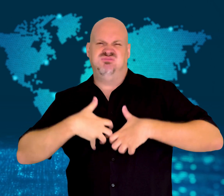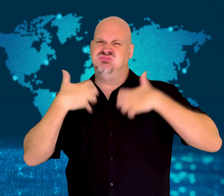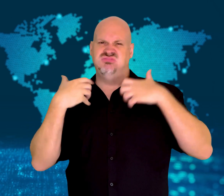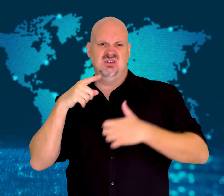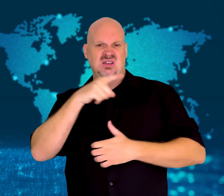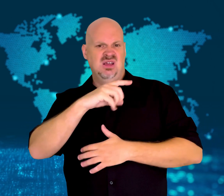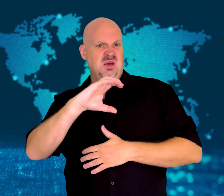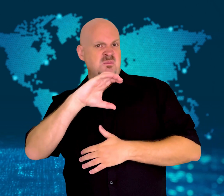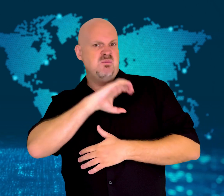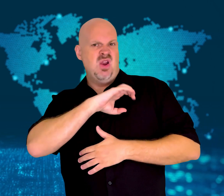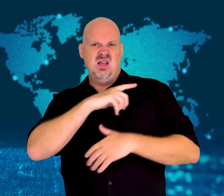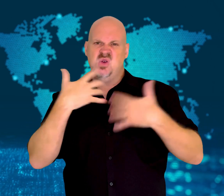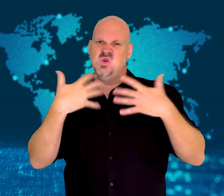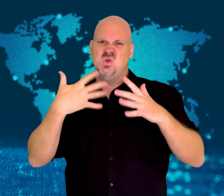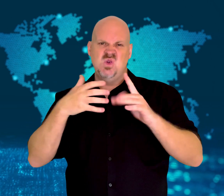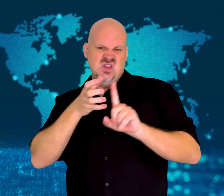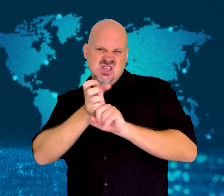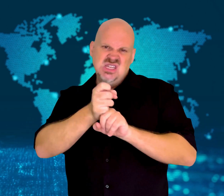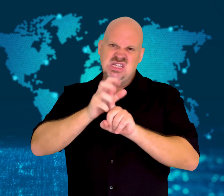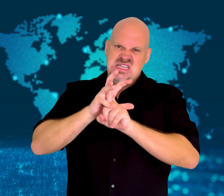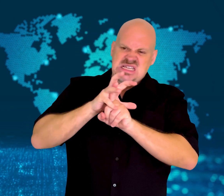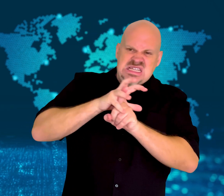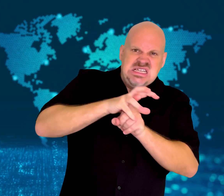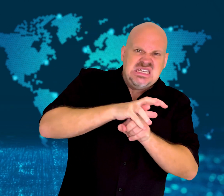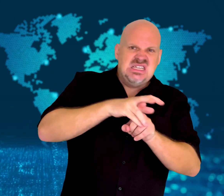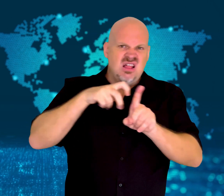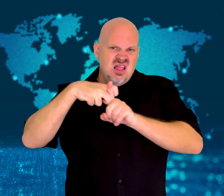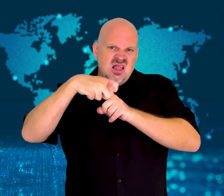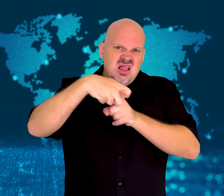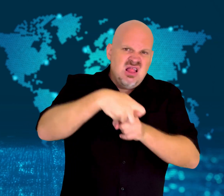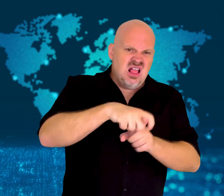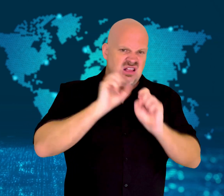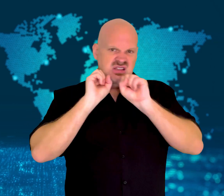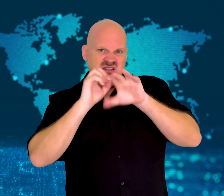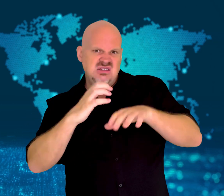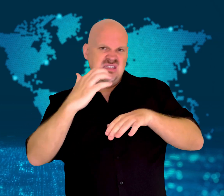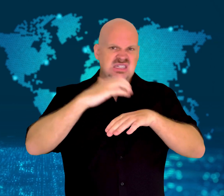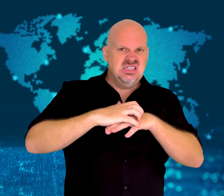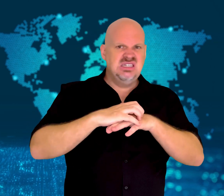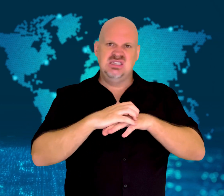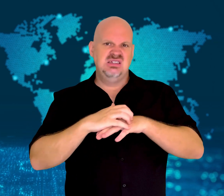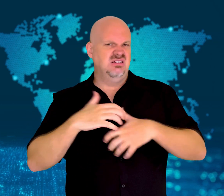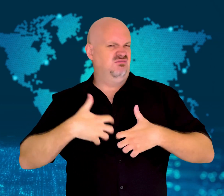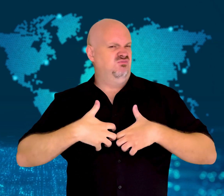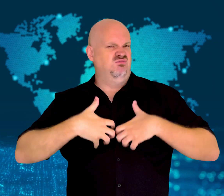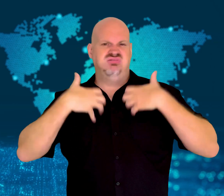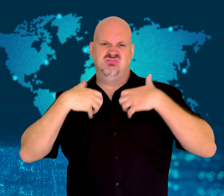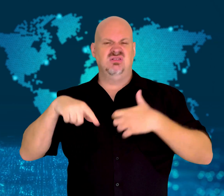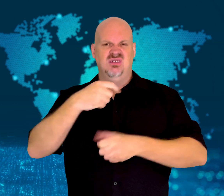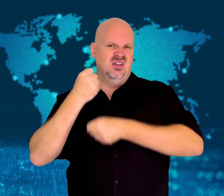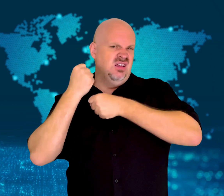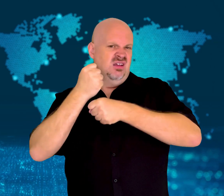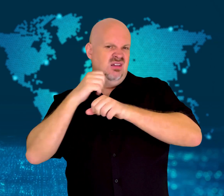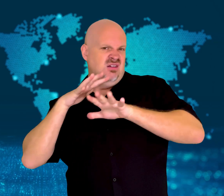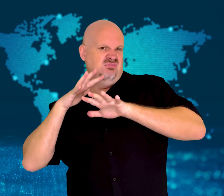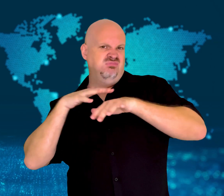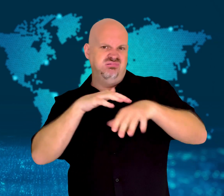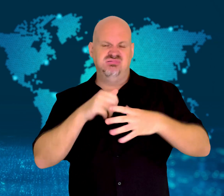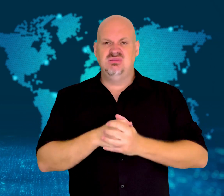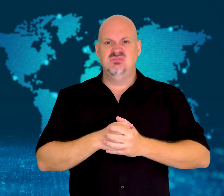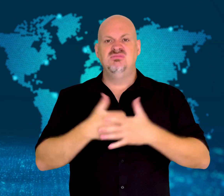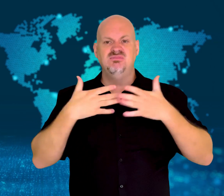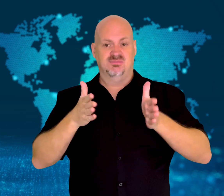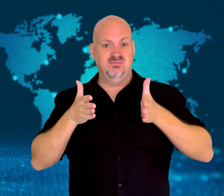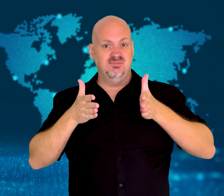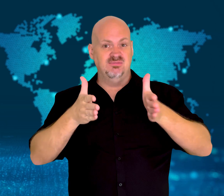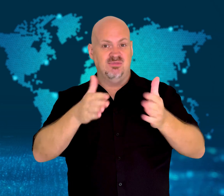People who saw the videos on social media protested the officers' use of force.